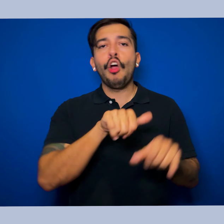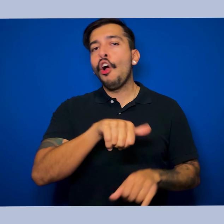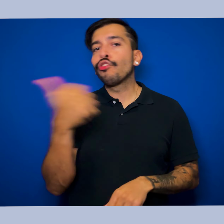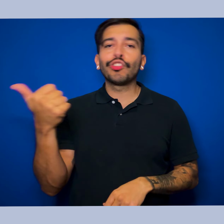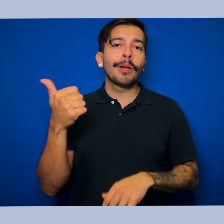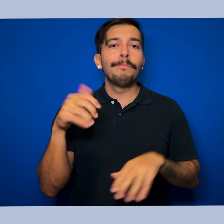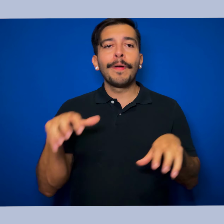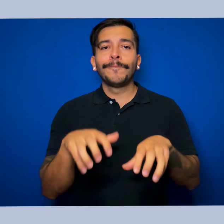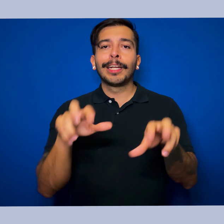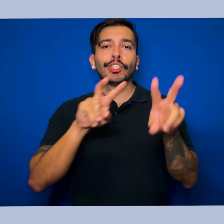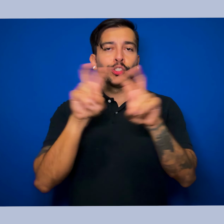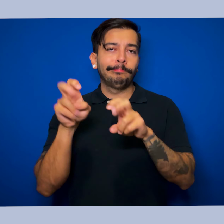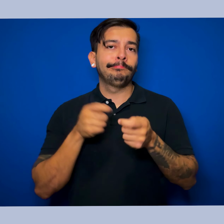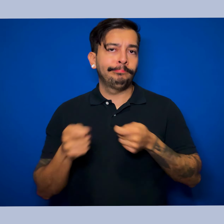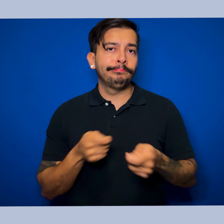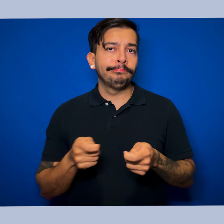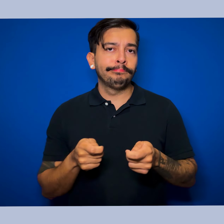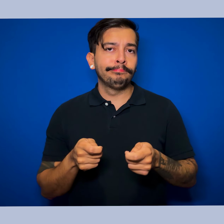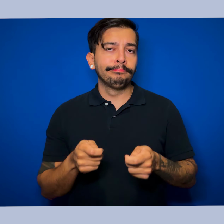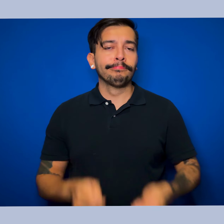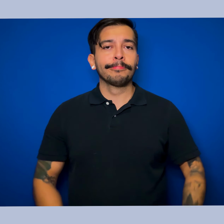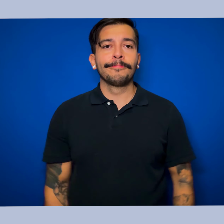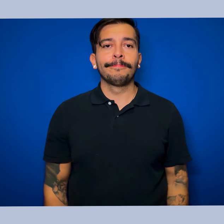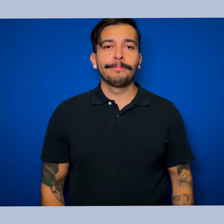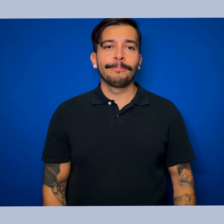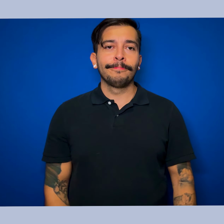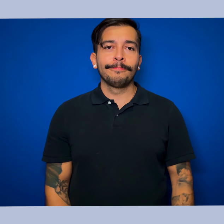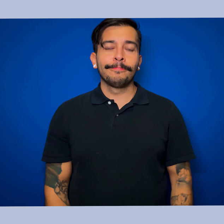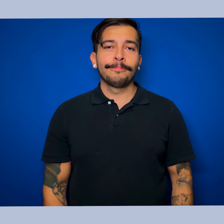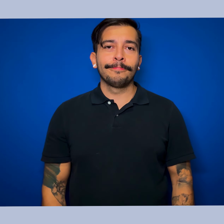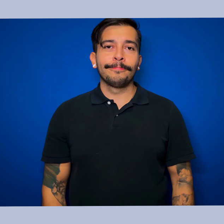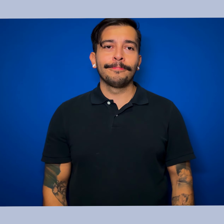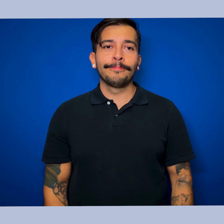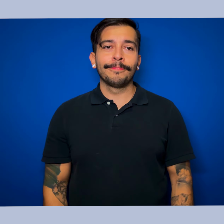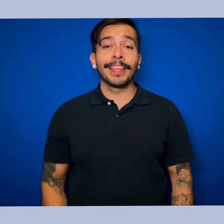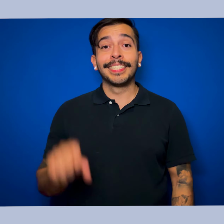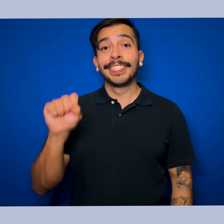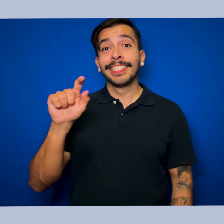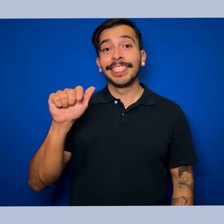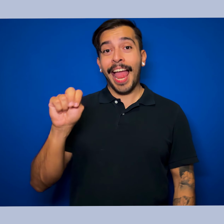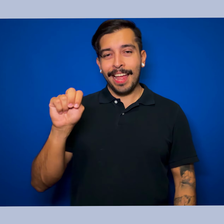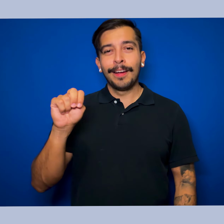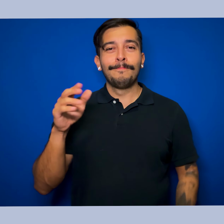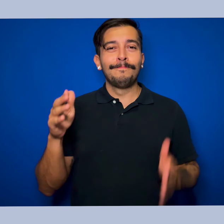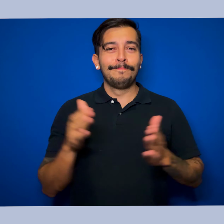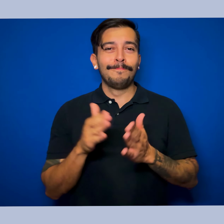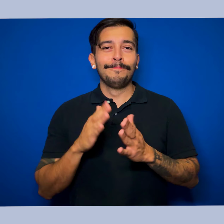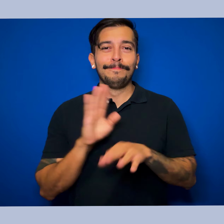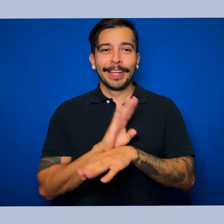any other performance issue. Stan, Small business owner.